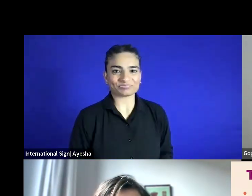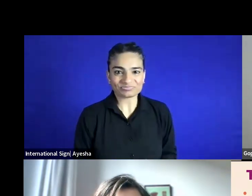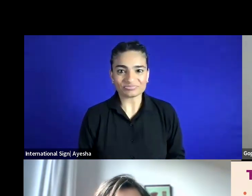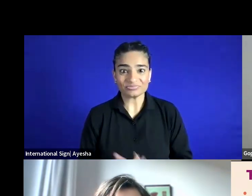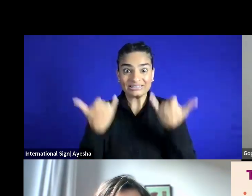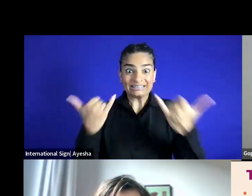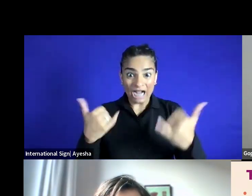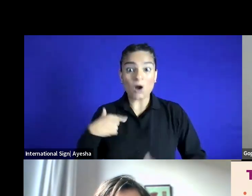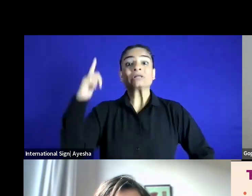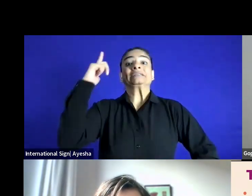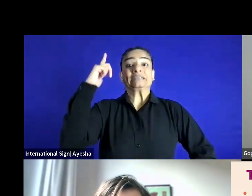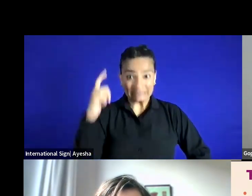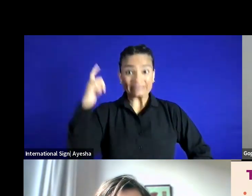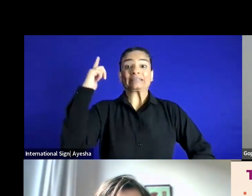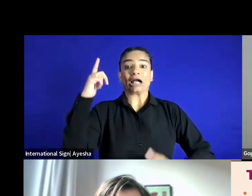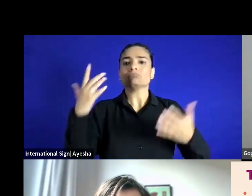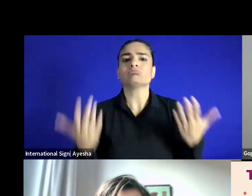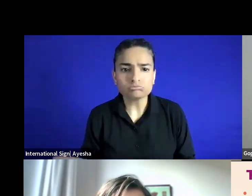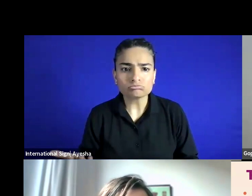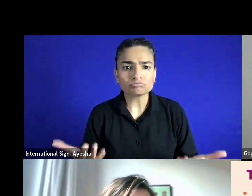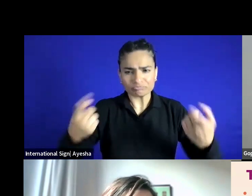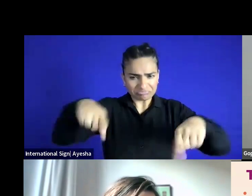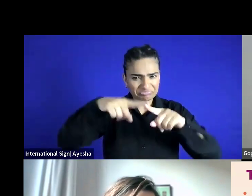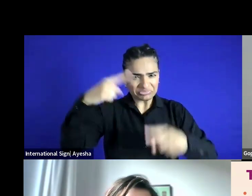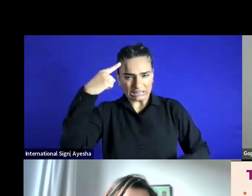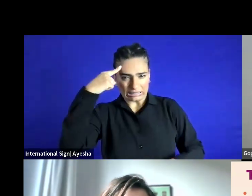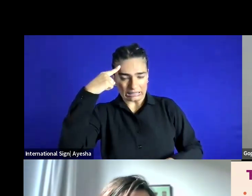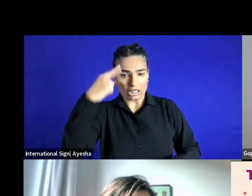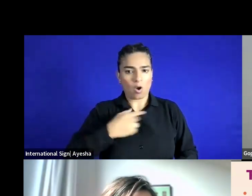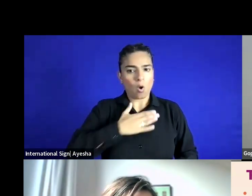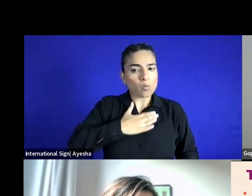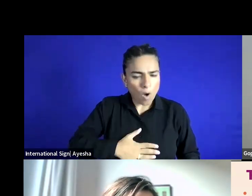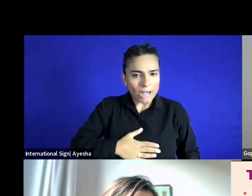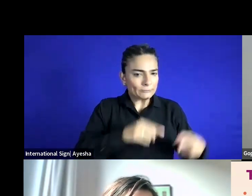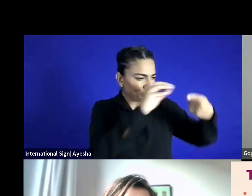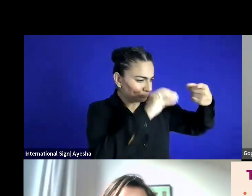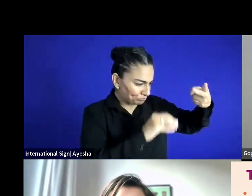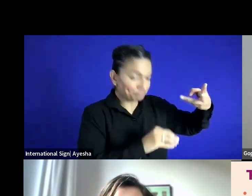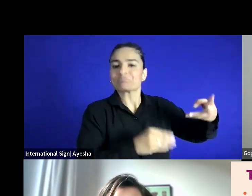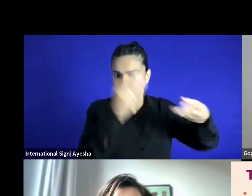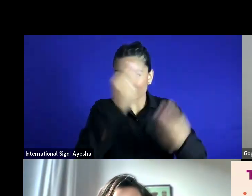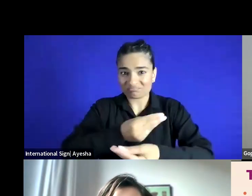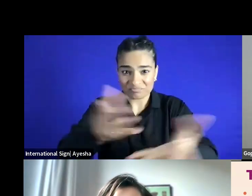I think what we wanted to share with all of you, maybe since Ina and I last met you, is that there's a lot of us coming.